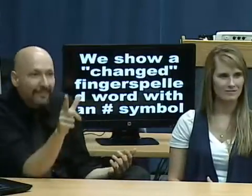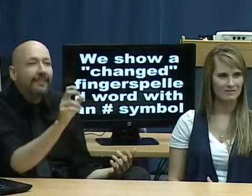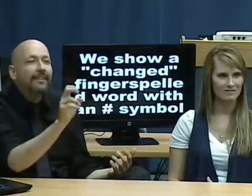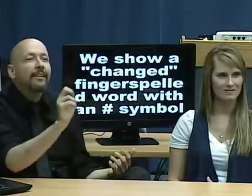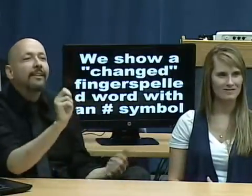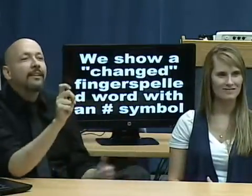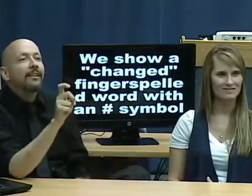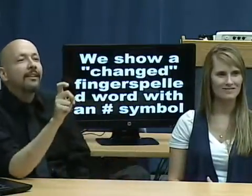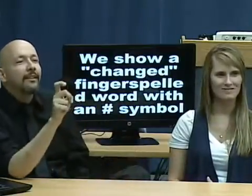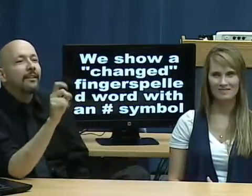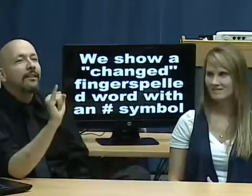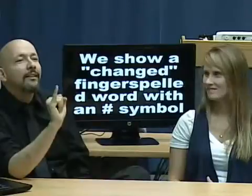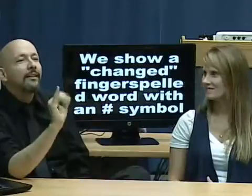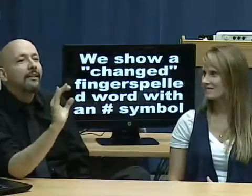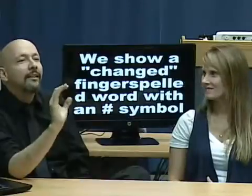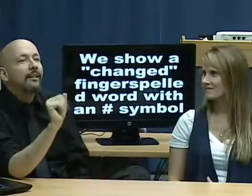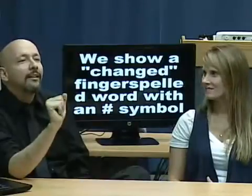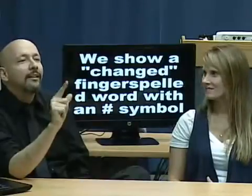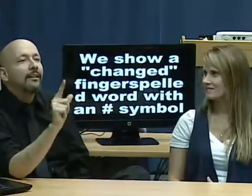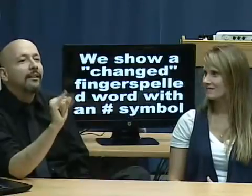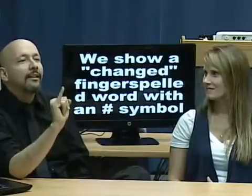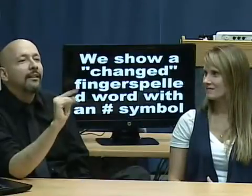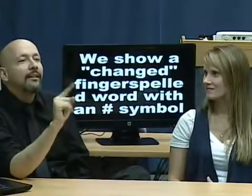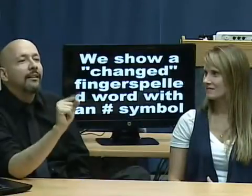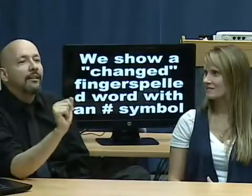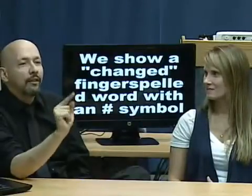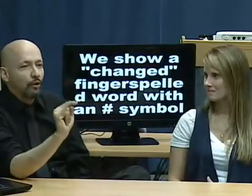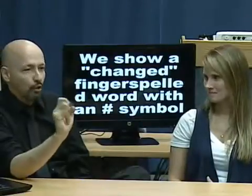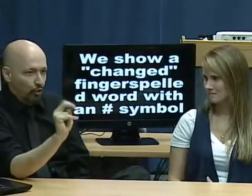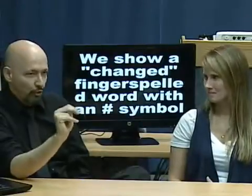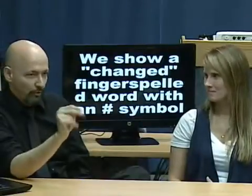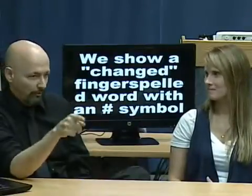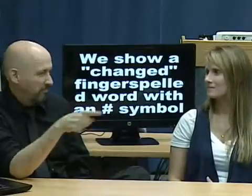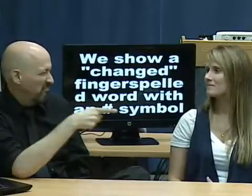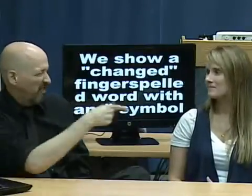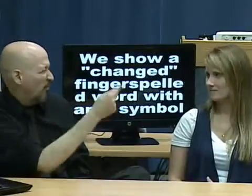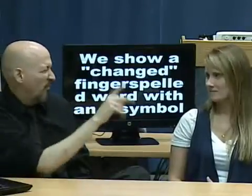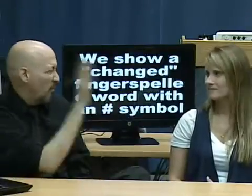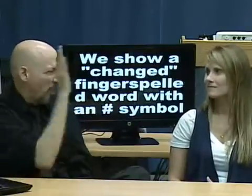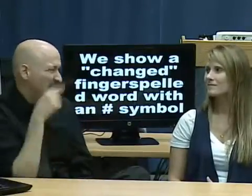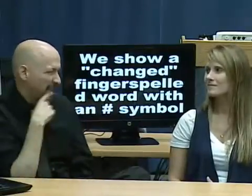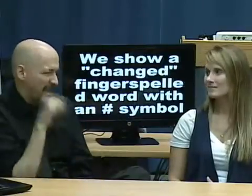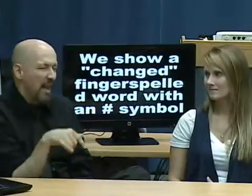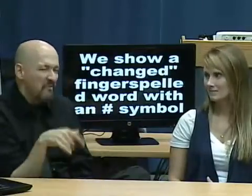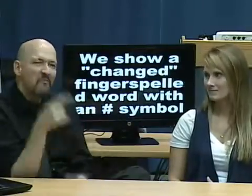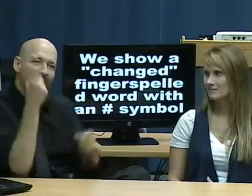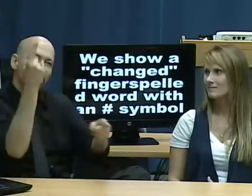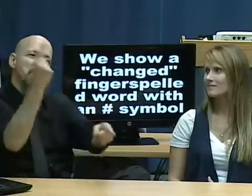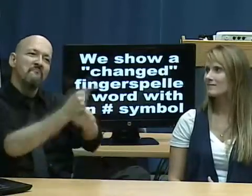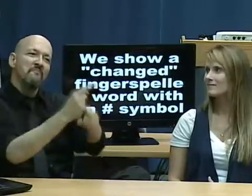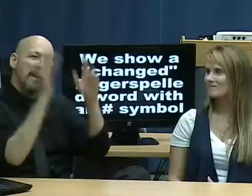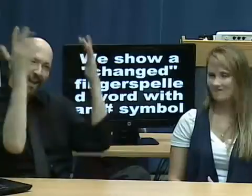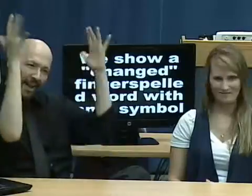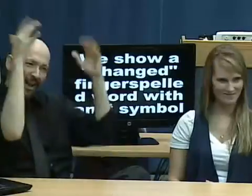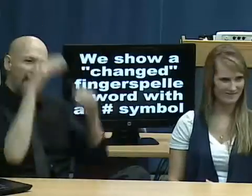L-E-X-I-C-A-L-I-Z-A-T-I-O-N You guys mentioned it previously. Right. Hurray!